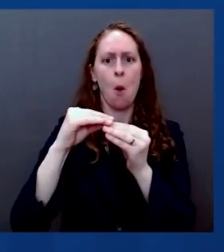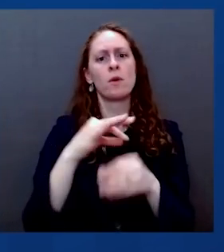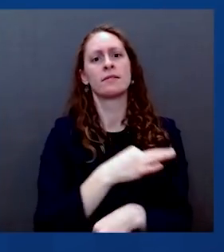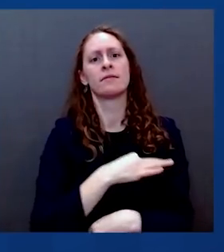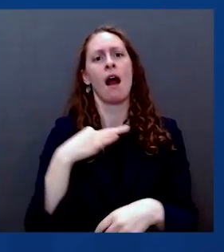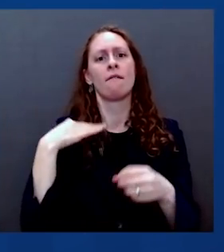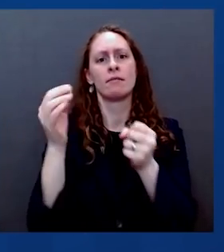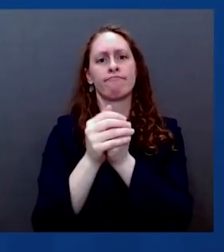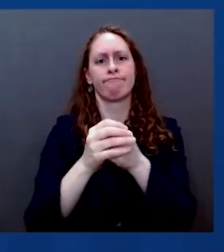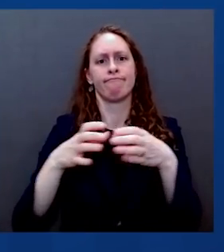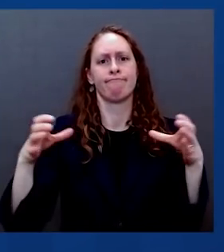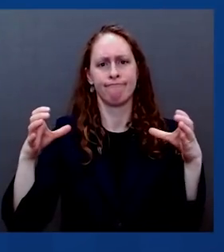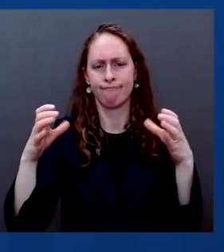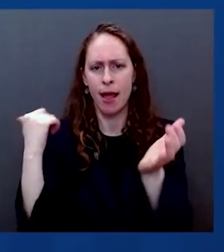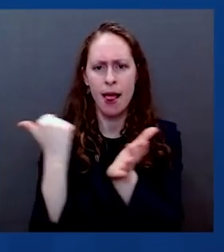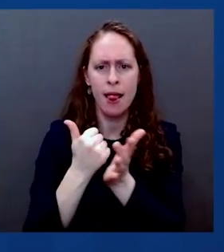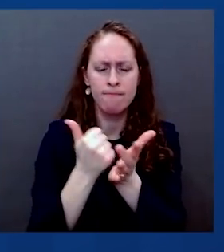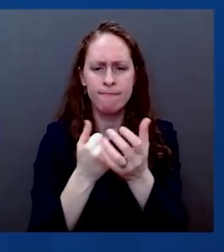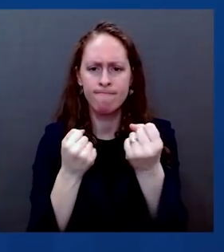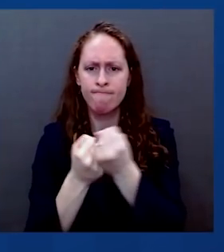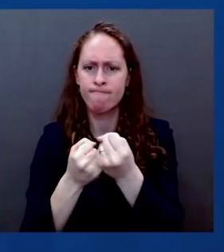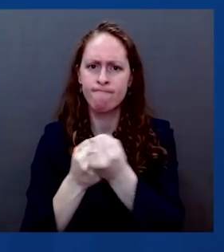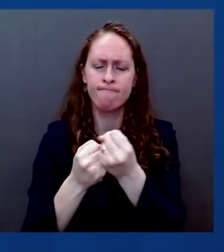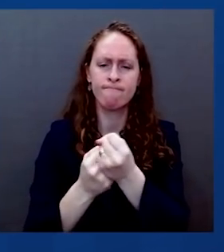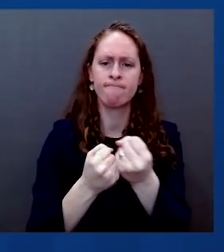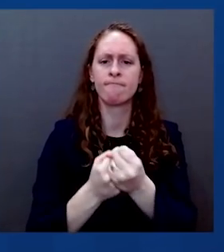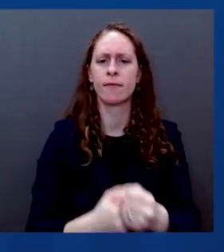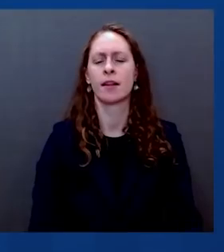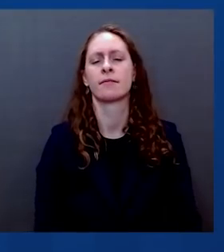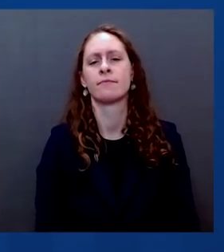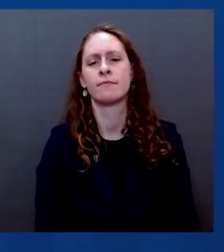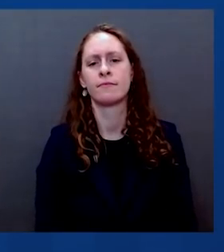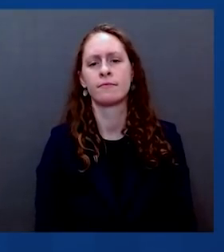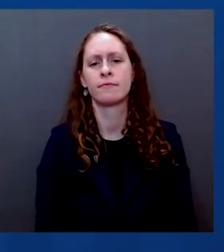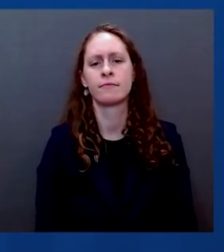what history will judge: Pass the Freedom to Vote Act.